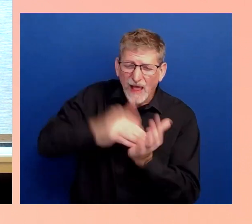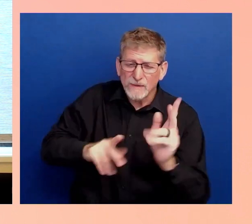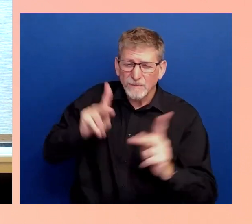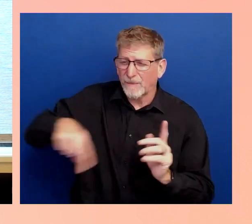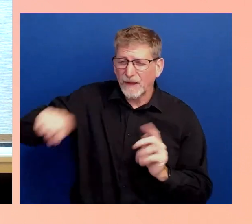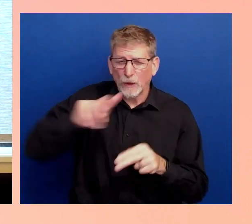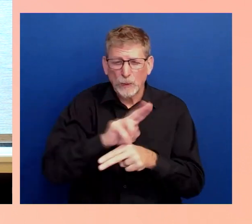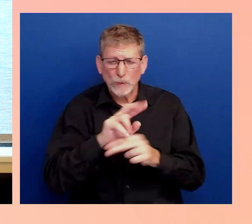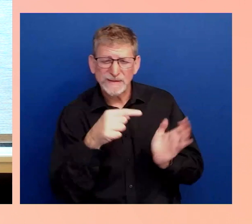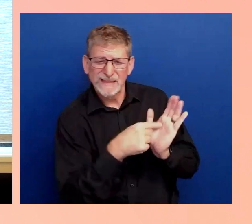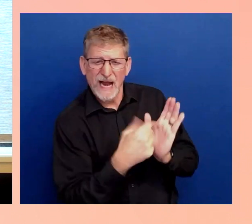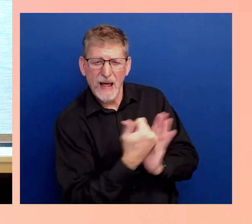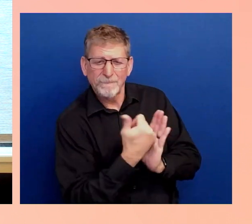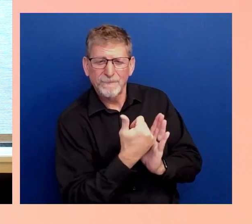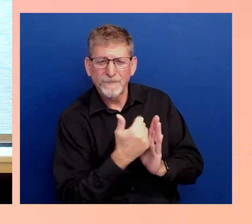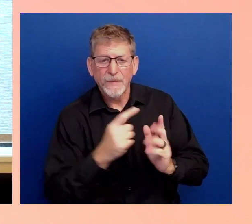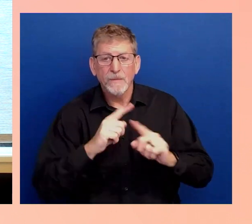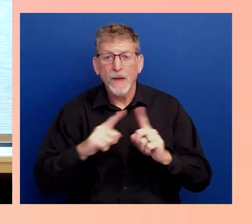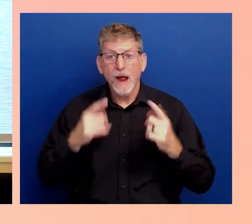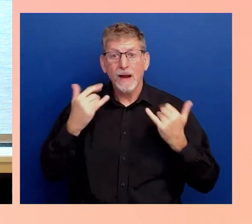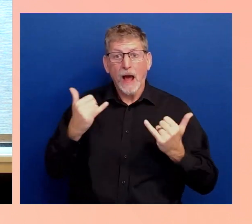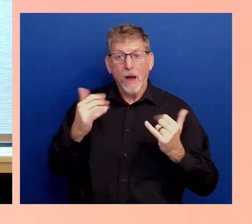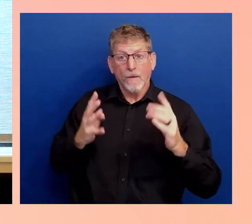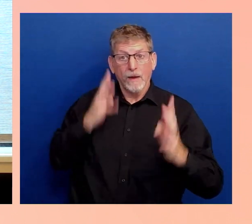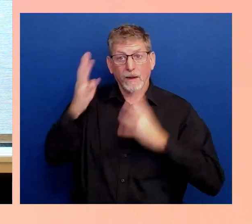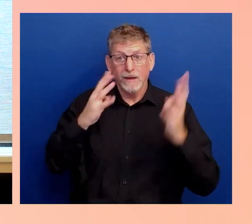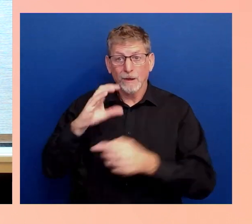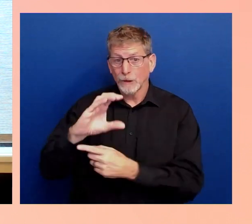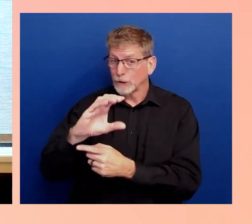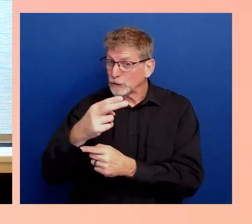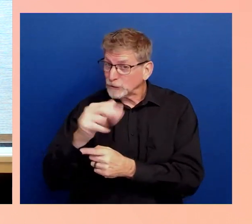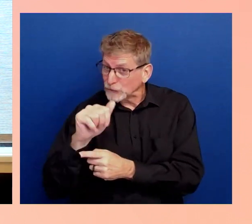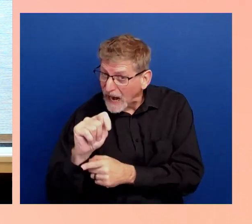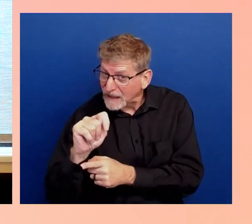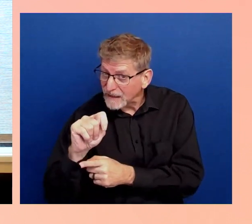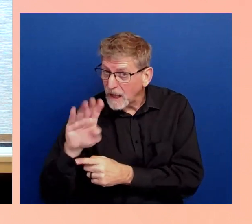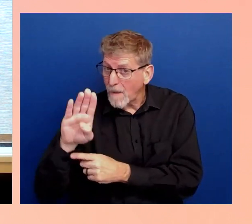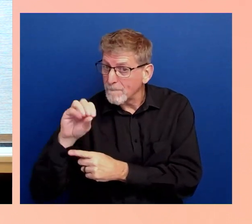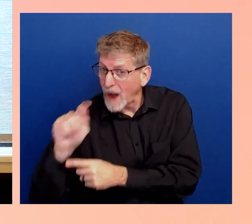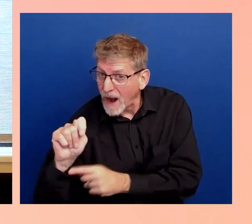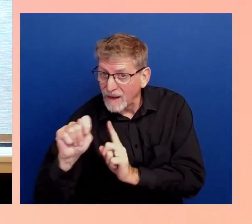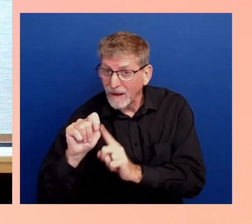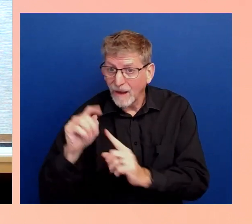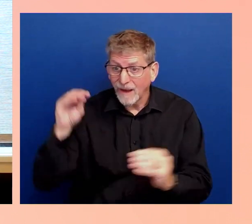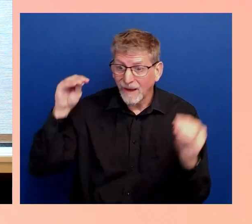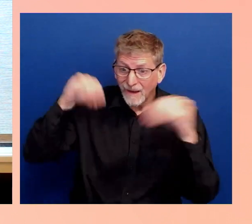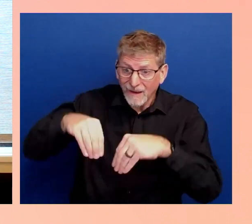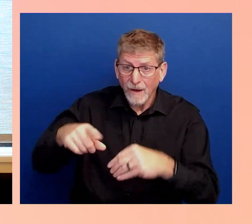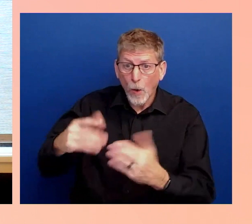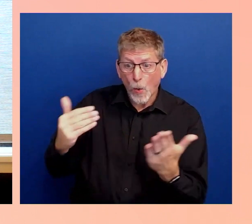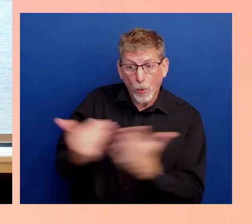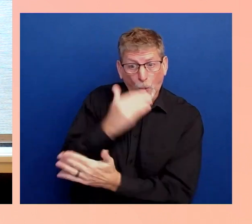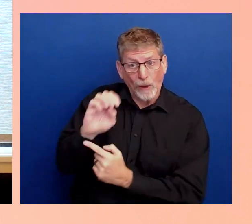and now this new era of chatbots, there's an ability for us to understand much more